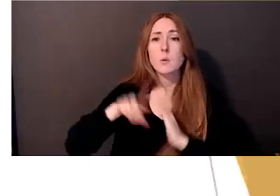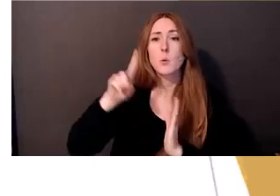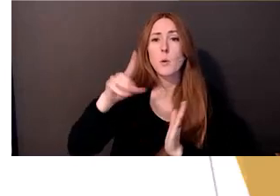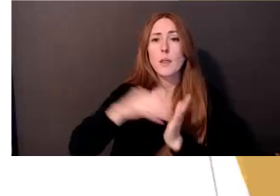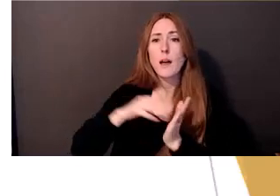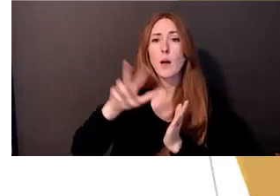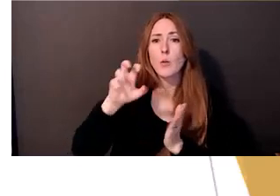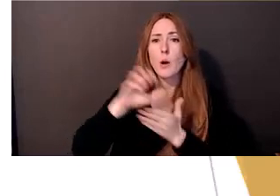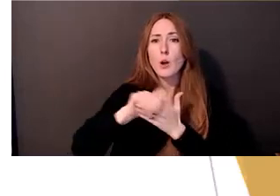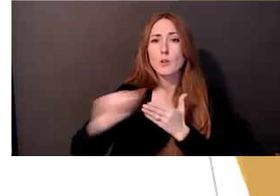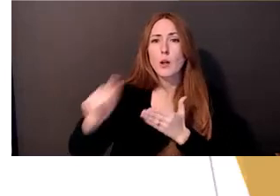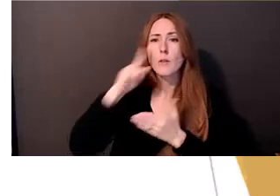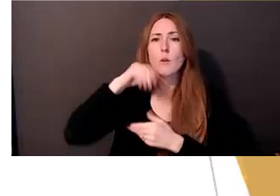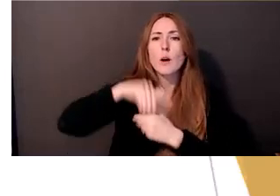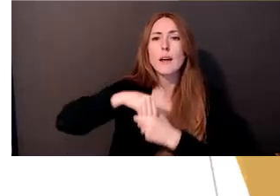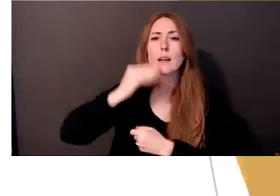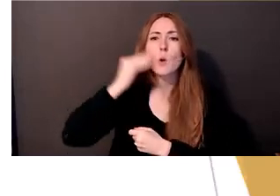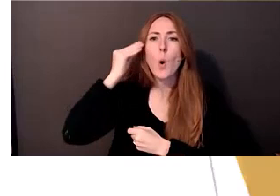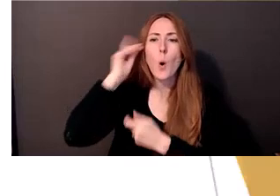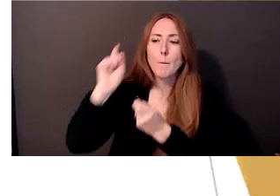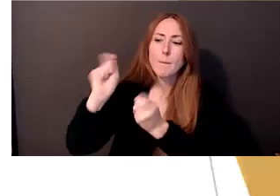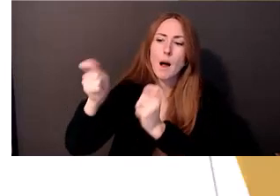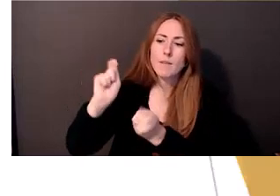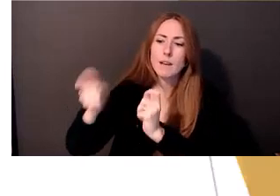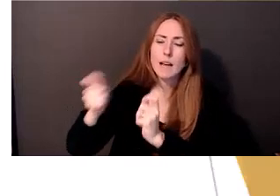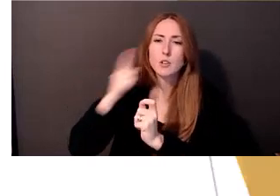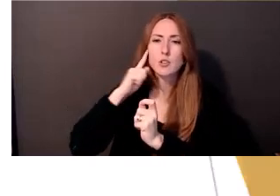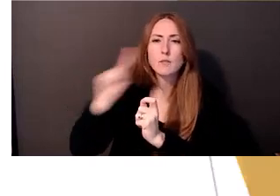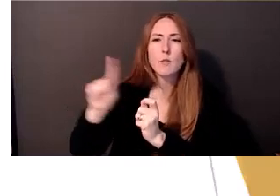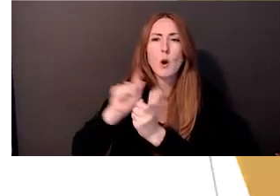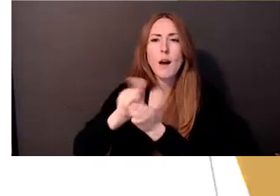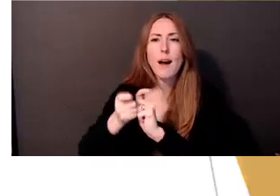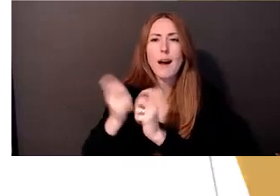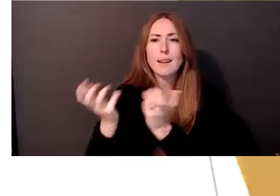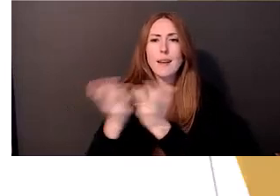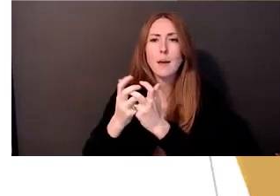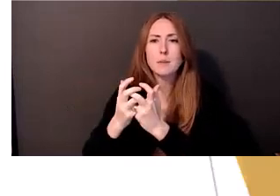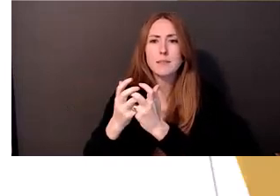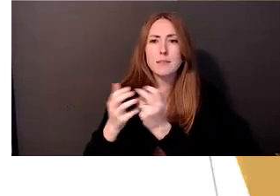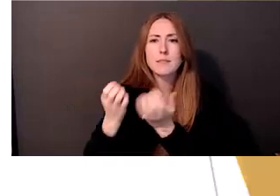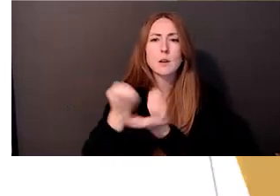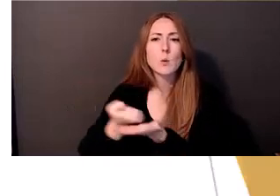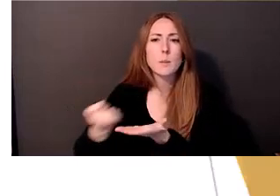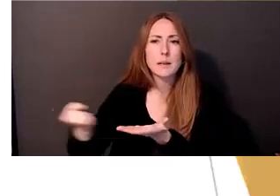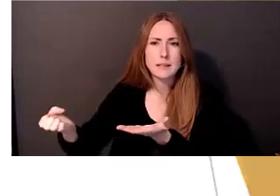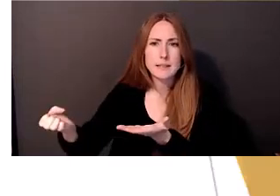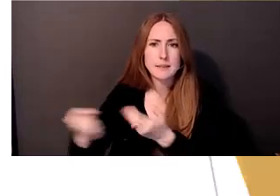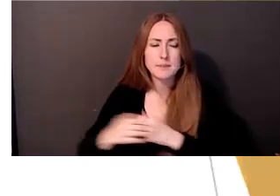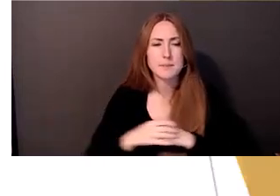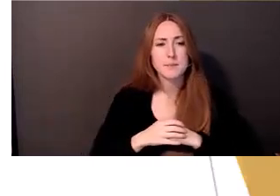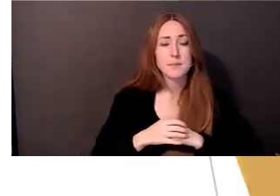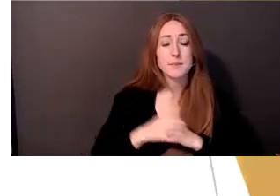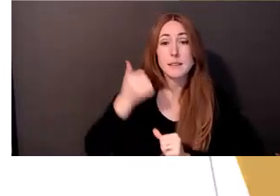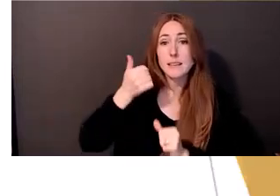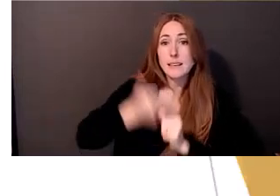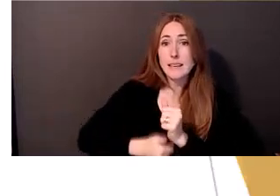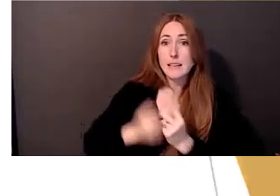for in-home modifications or adaptive equipment. Each visit with our interventionist team